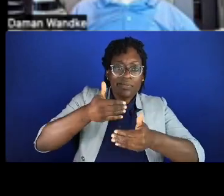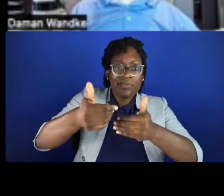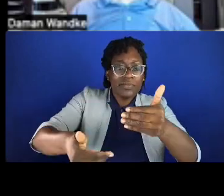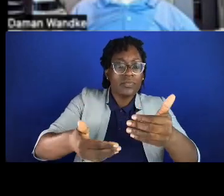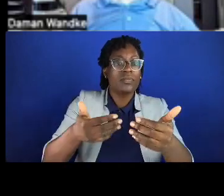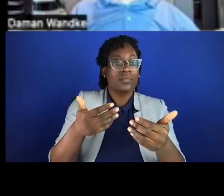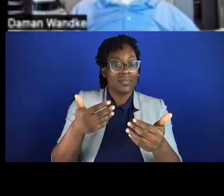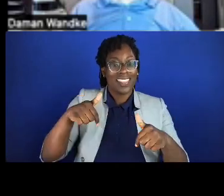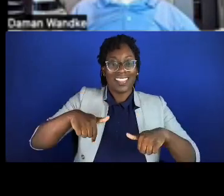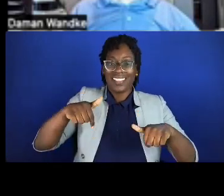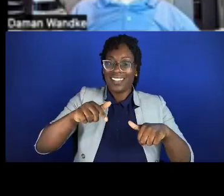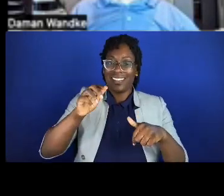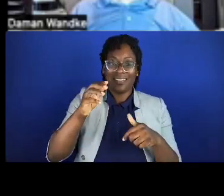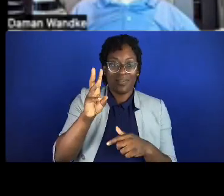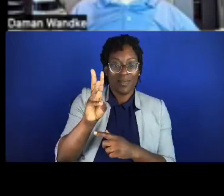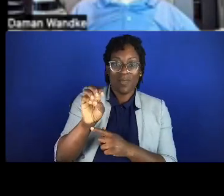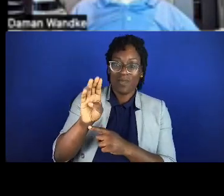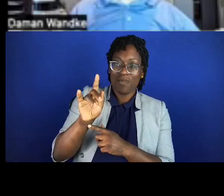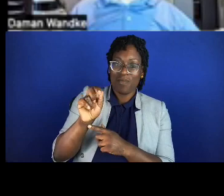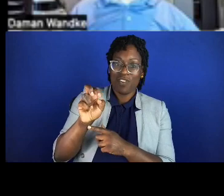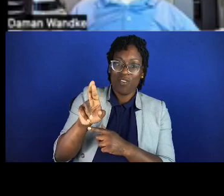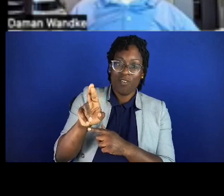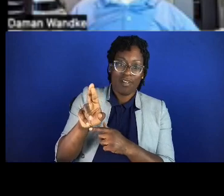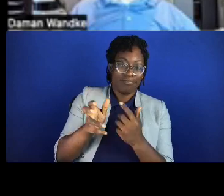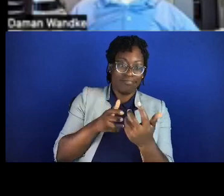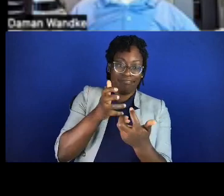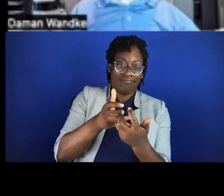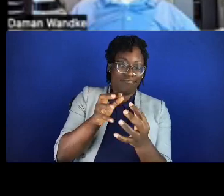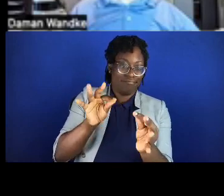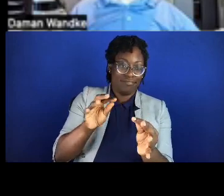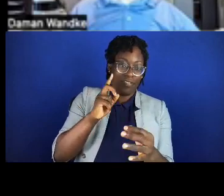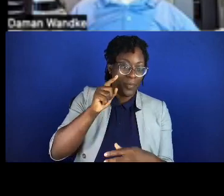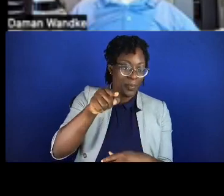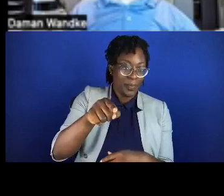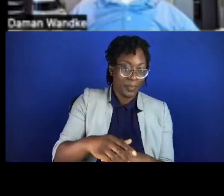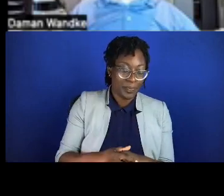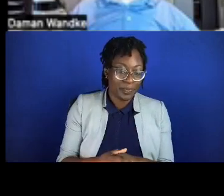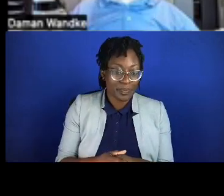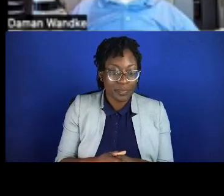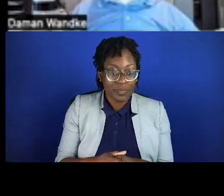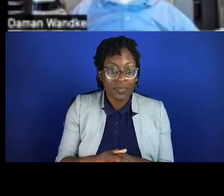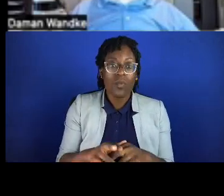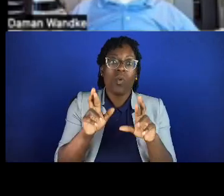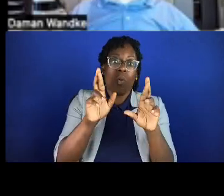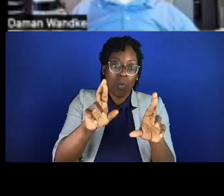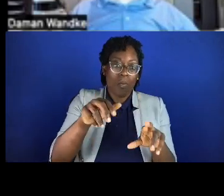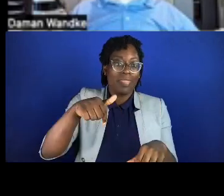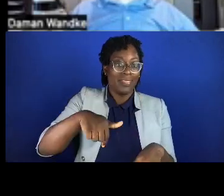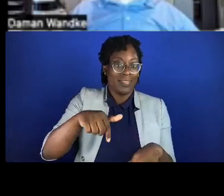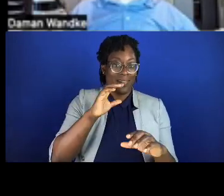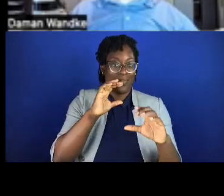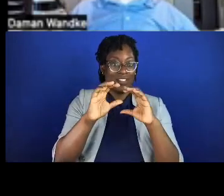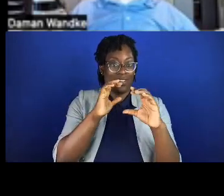Lastly, I hope that today's conversation serves to inspire and guide those thinking about